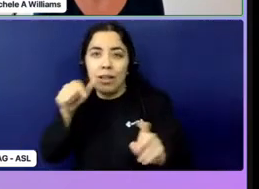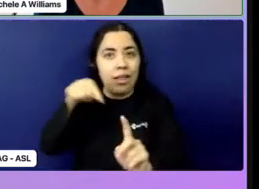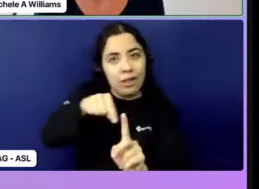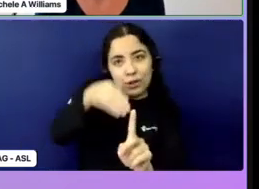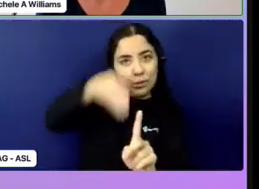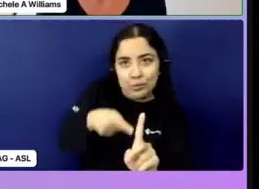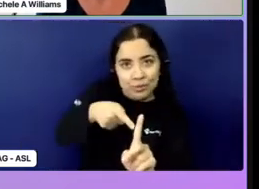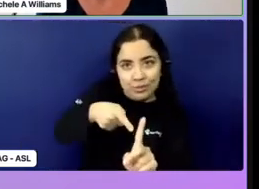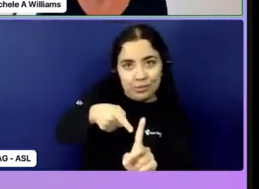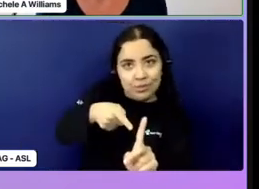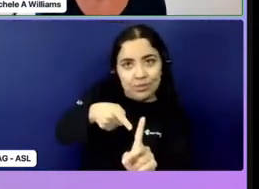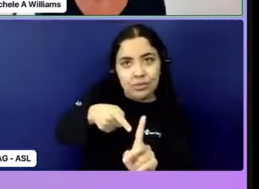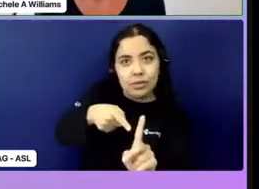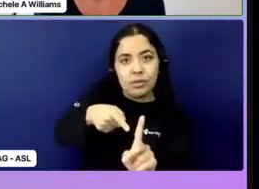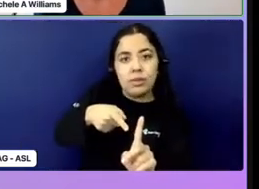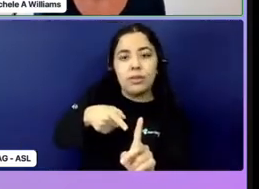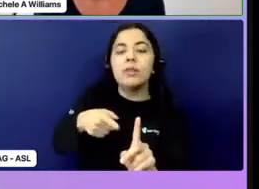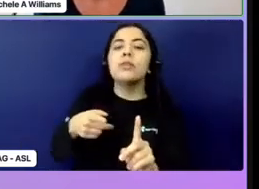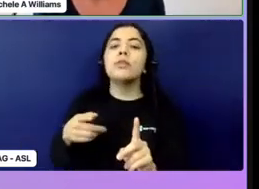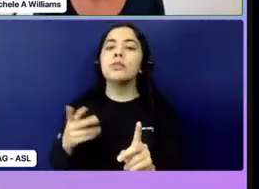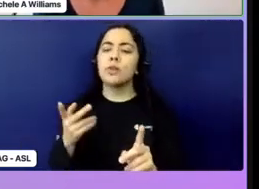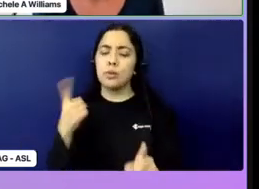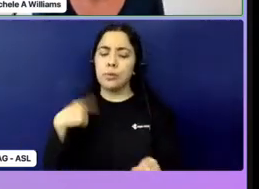of model of thinking at least the